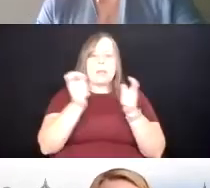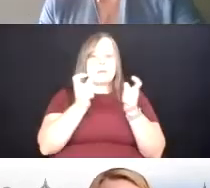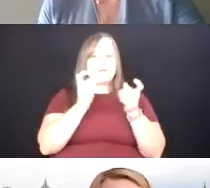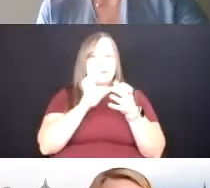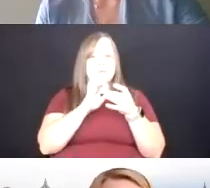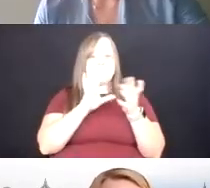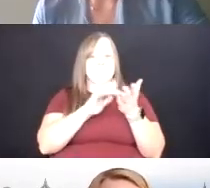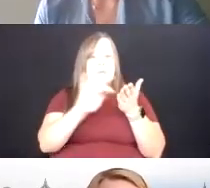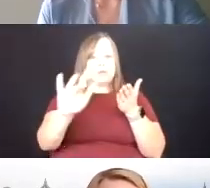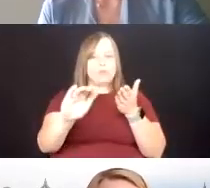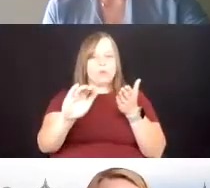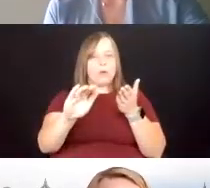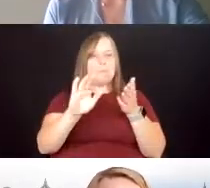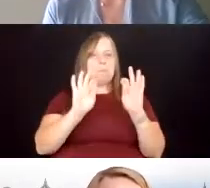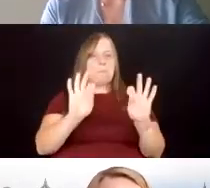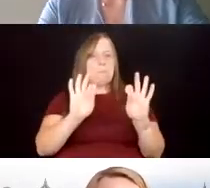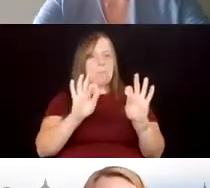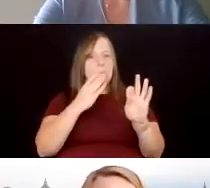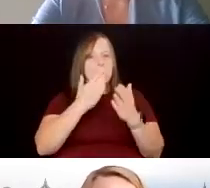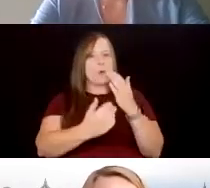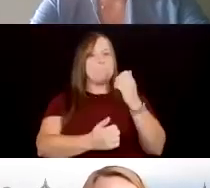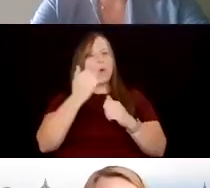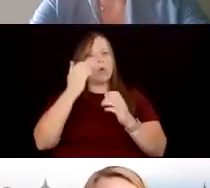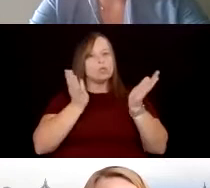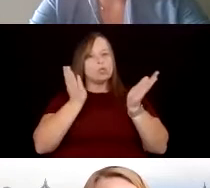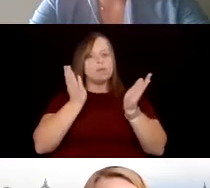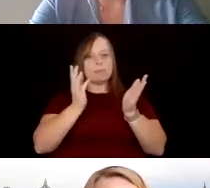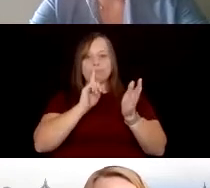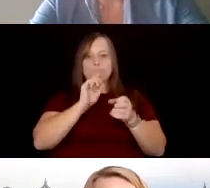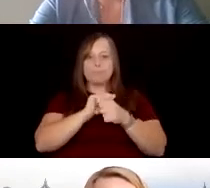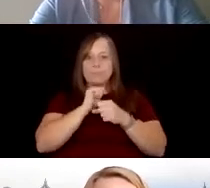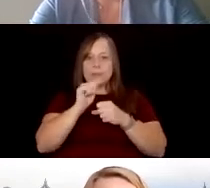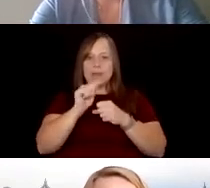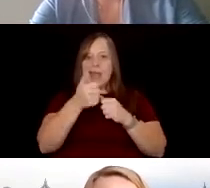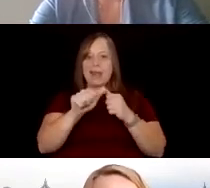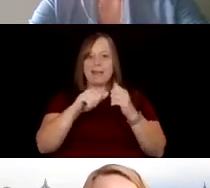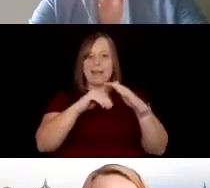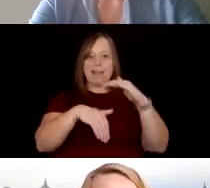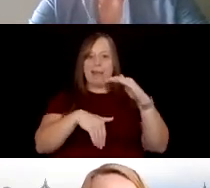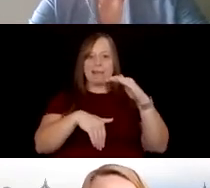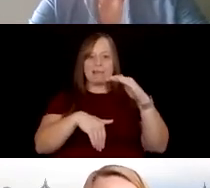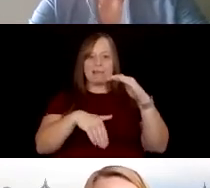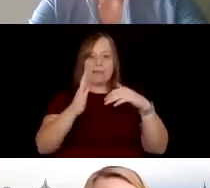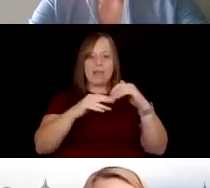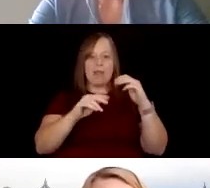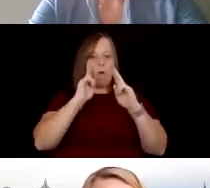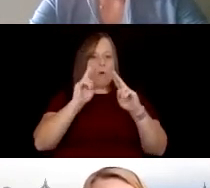you're probably good, you can probably get most services, but that's really not the case. Anything less than honorable, you could have trouble getting certain types